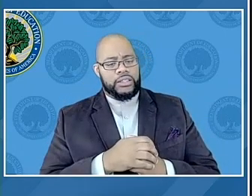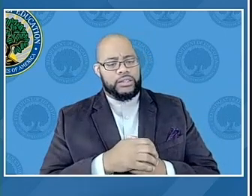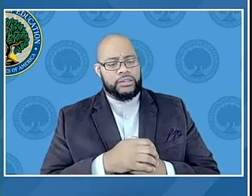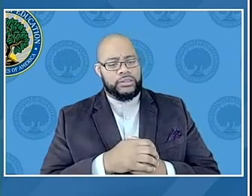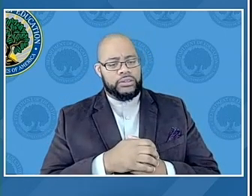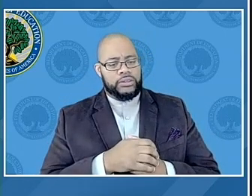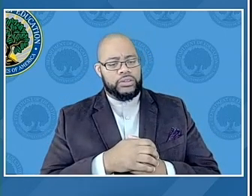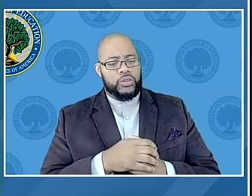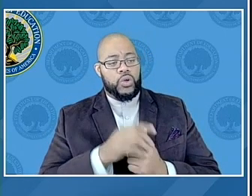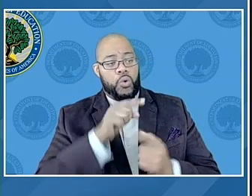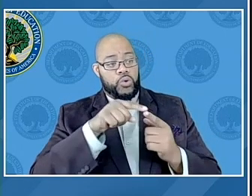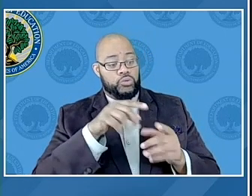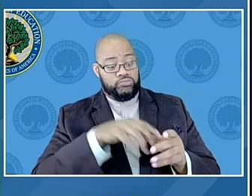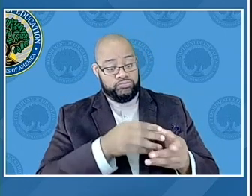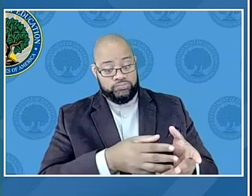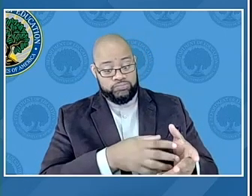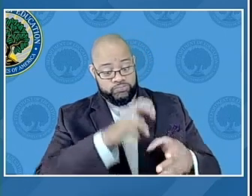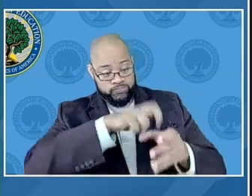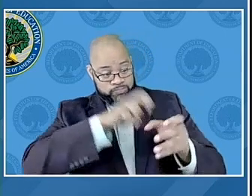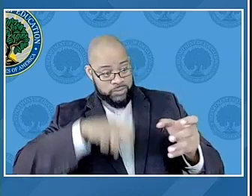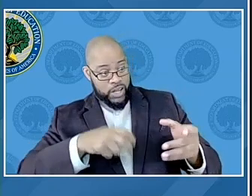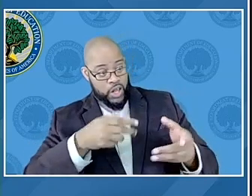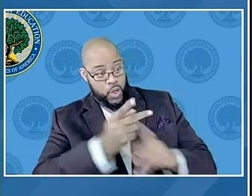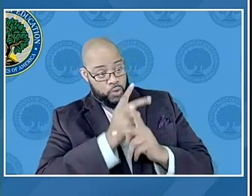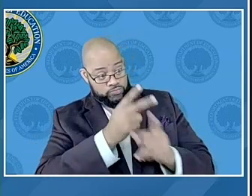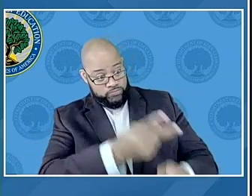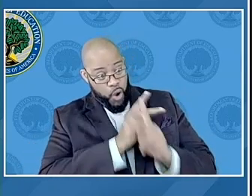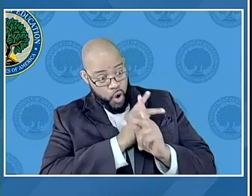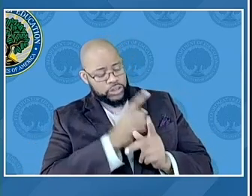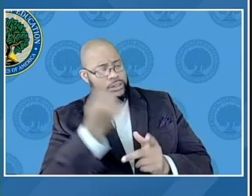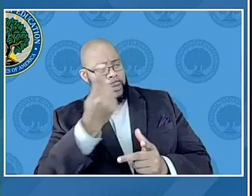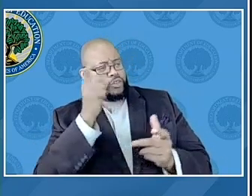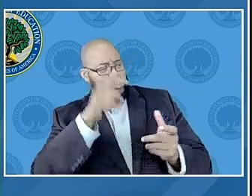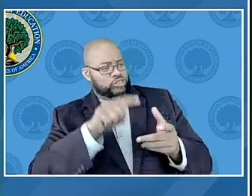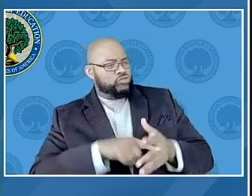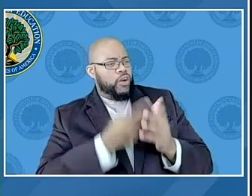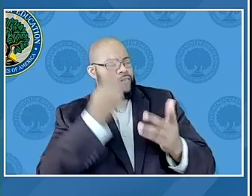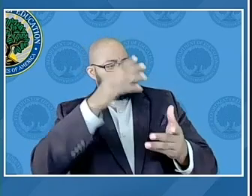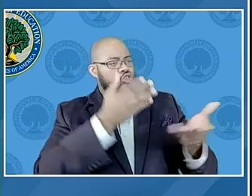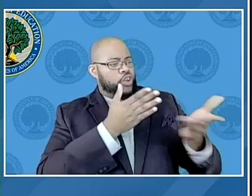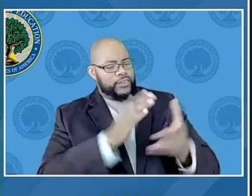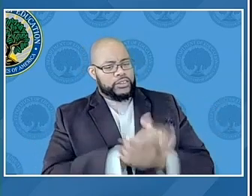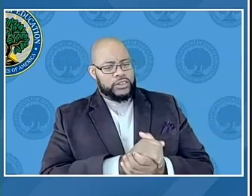you take out a loan, it should trigger something for your servicers to be able to